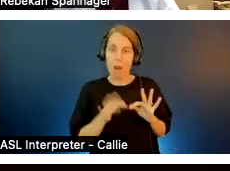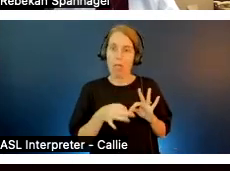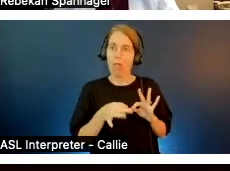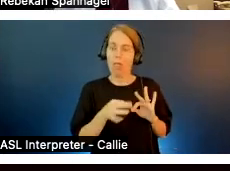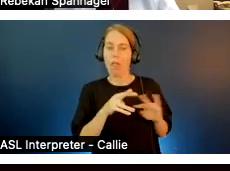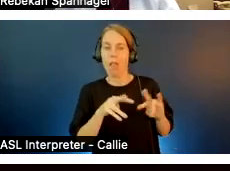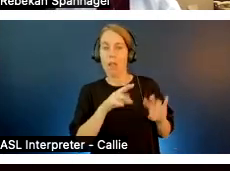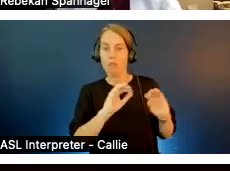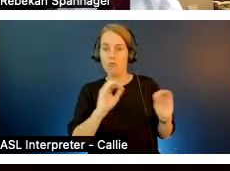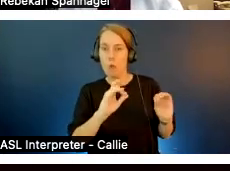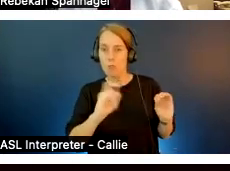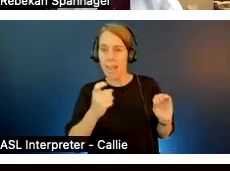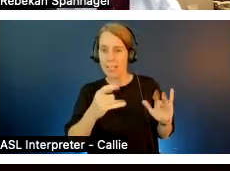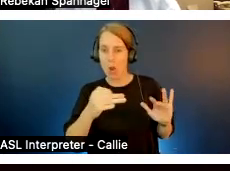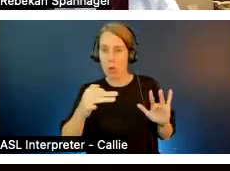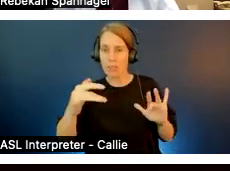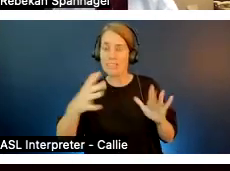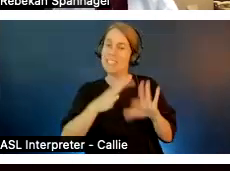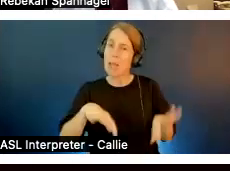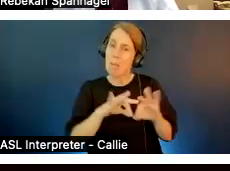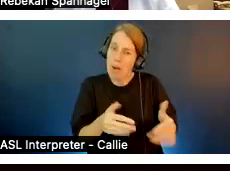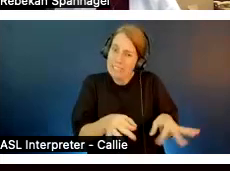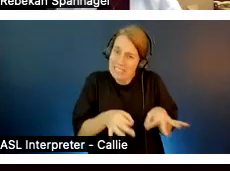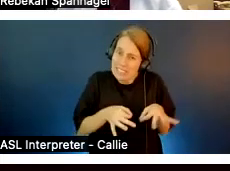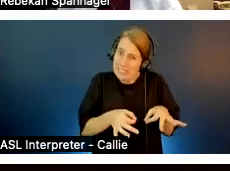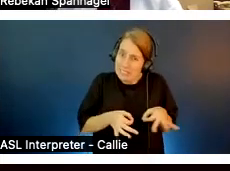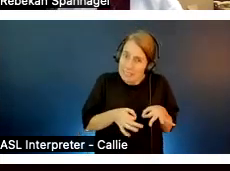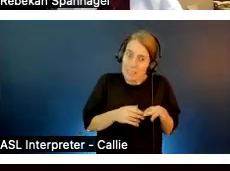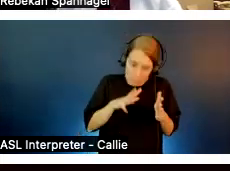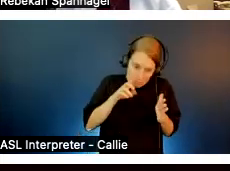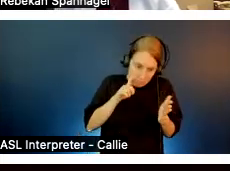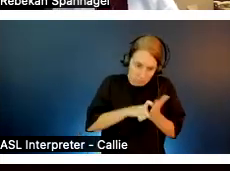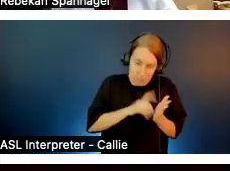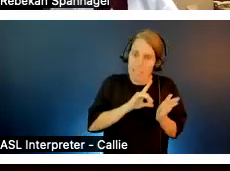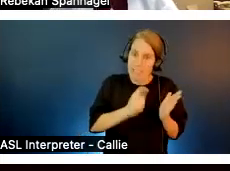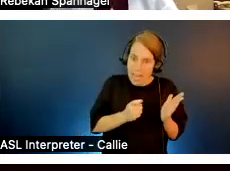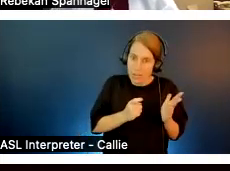some of the issues that come with that diagnosis and receive that special um special therapy so